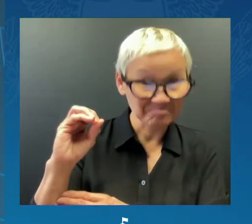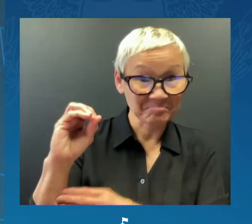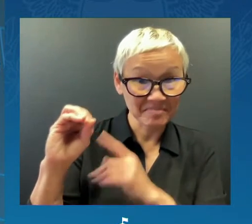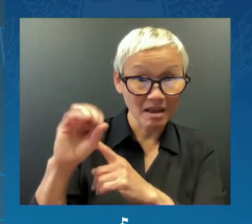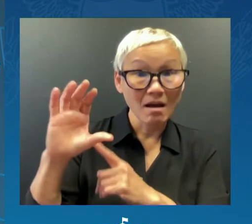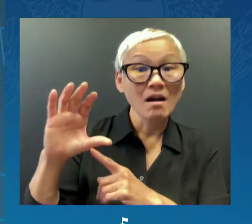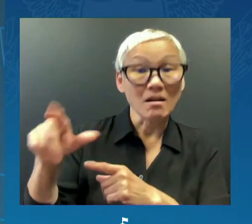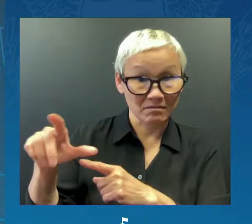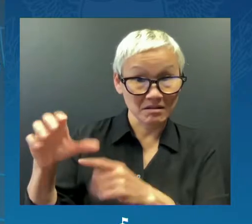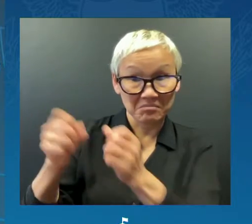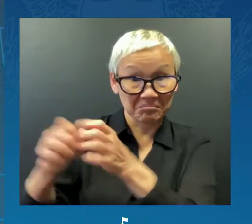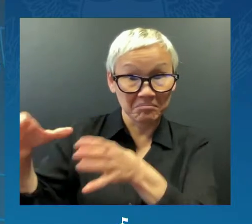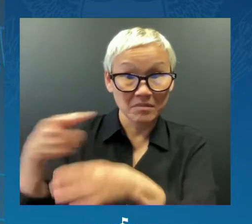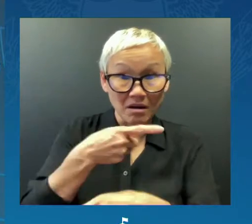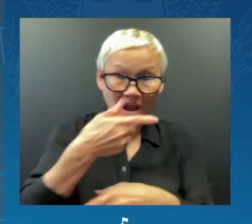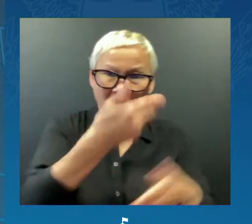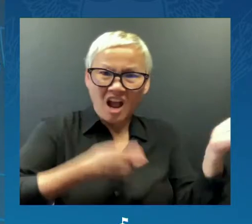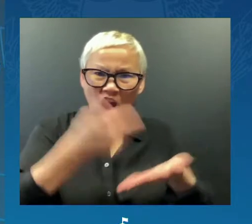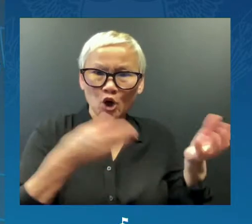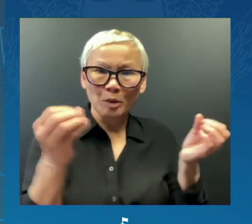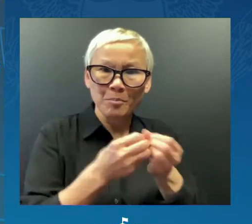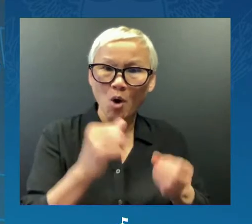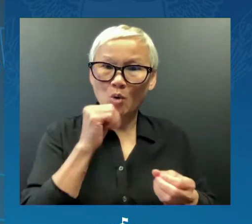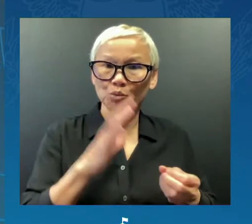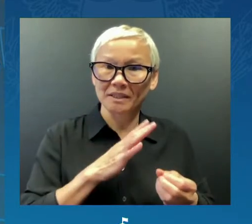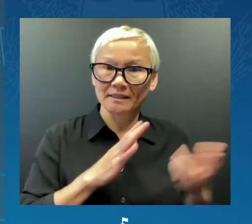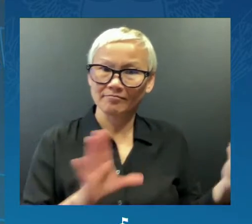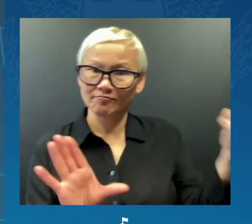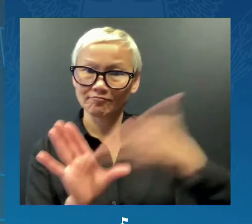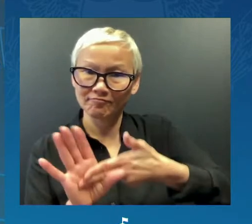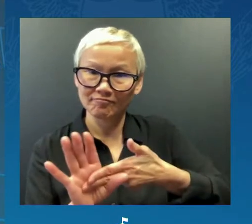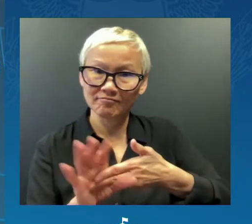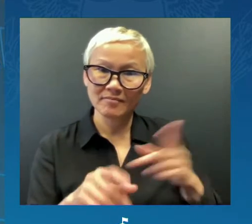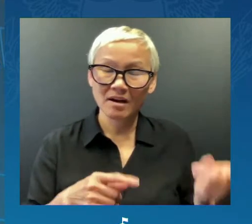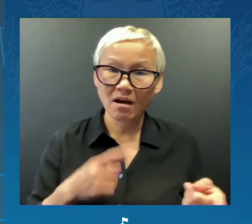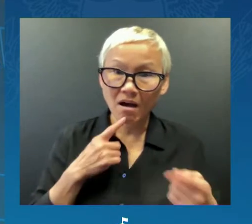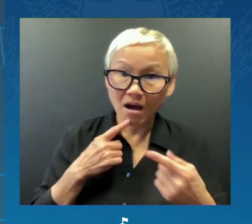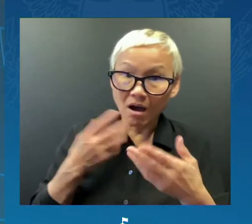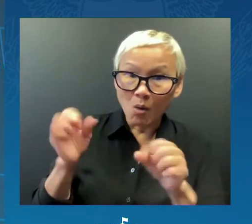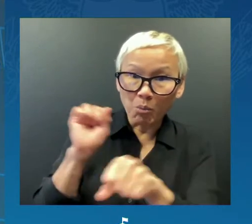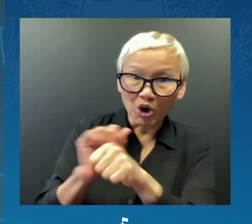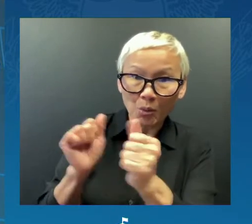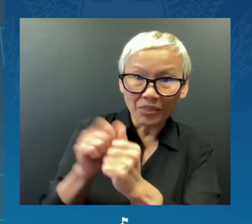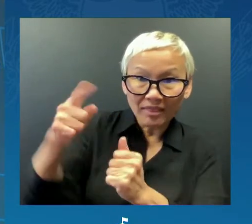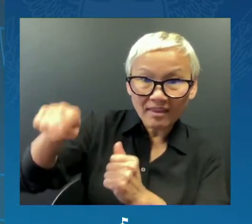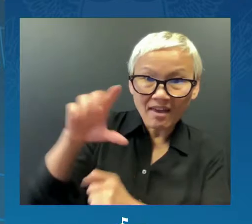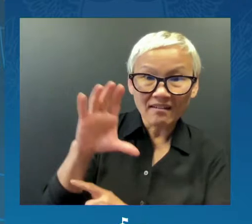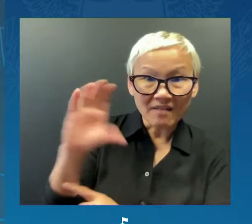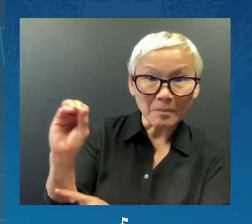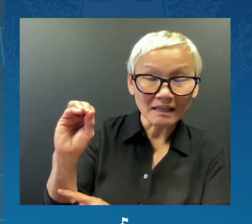in training cashew producers in other villages to help them reach the international marketplace.